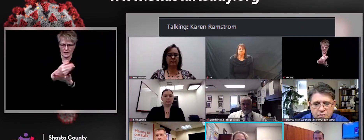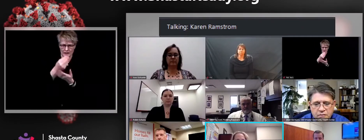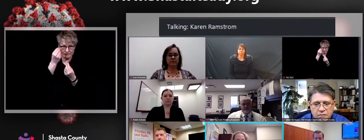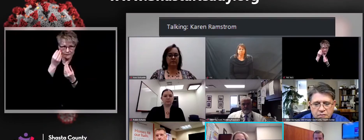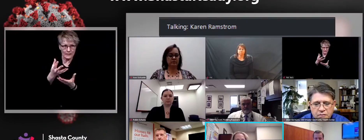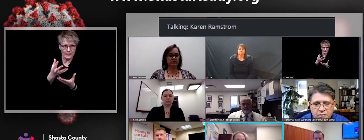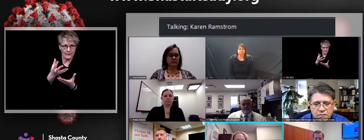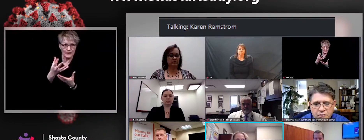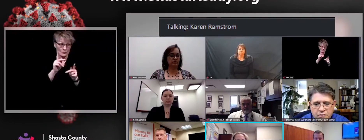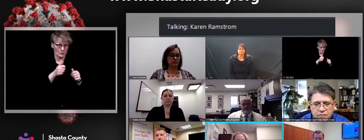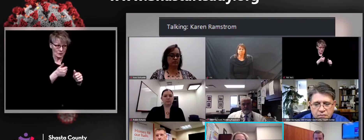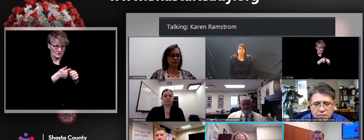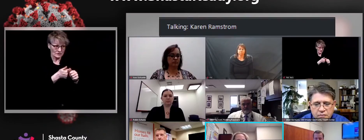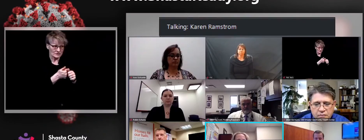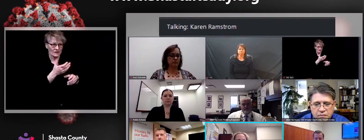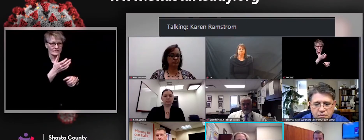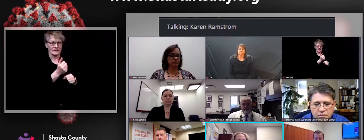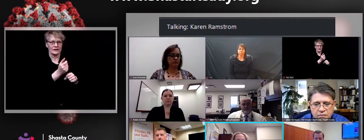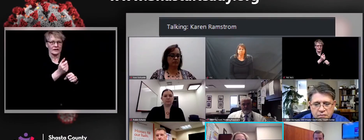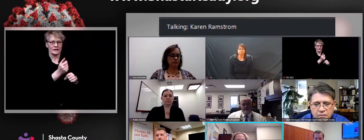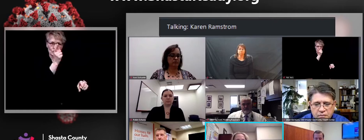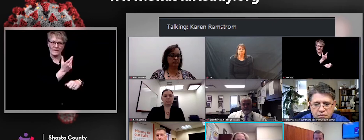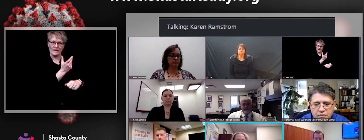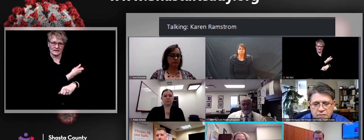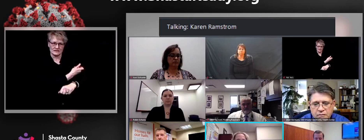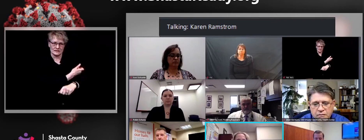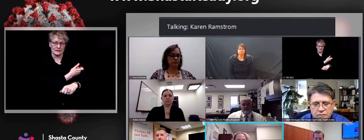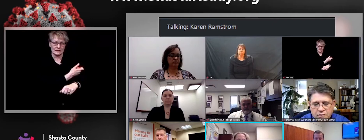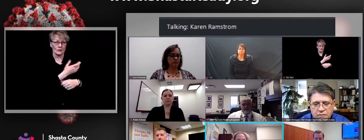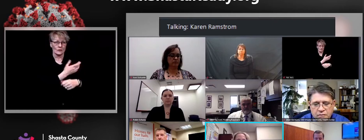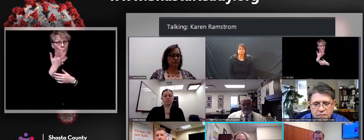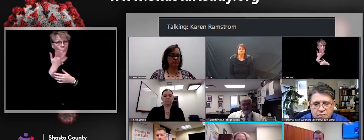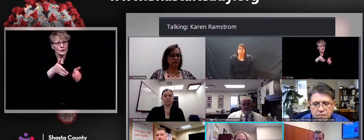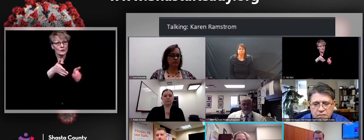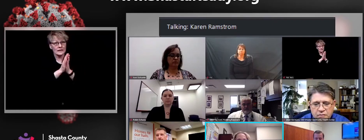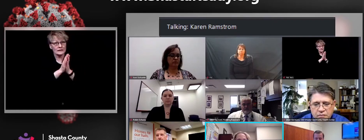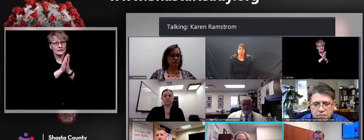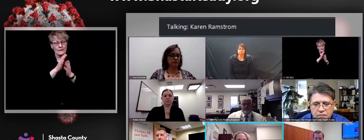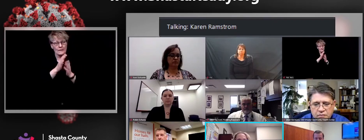for them to do. So asking about the mother's maiden name has to do with data entry into